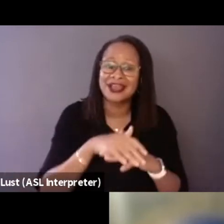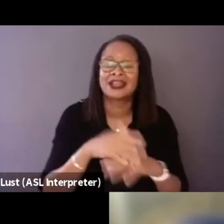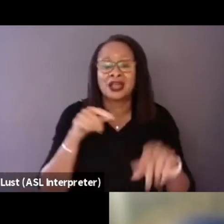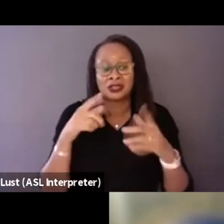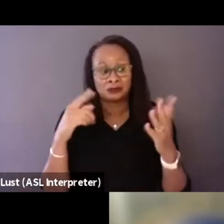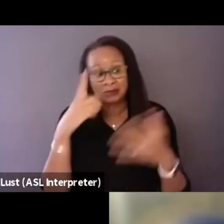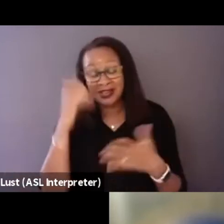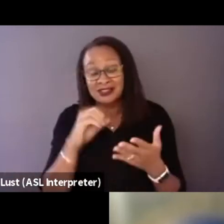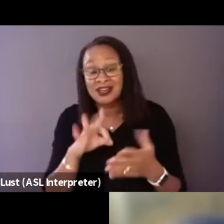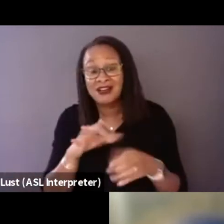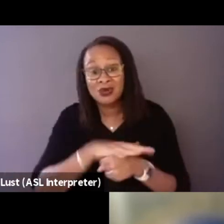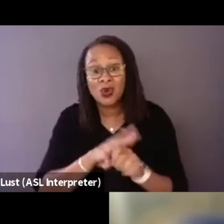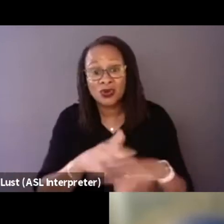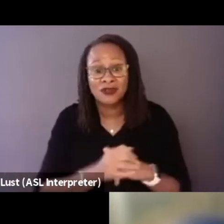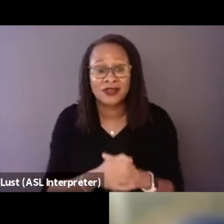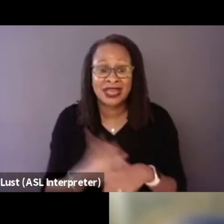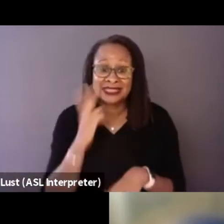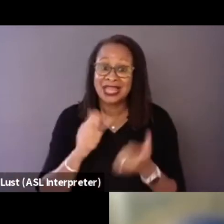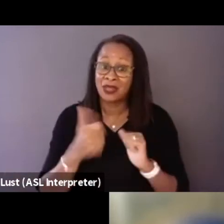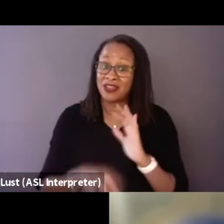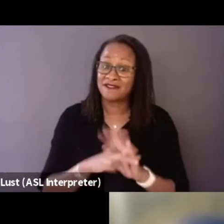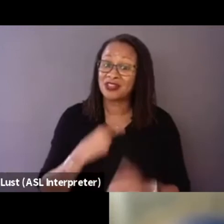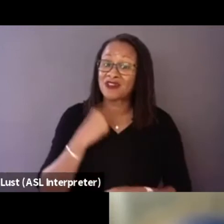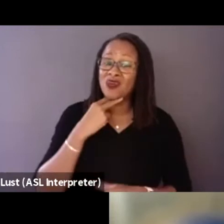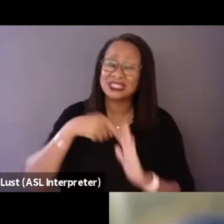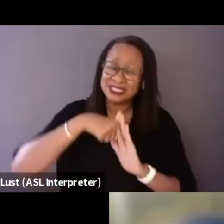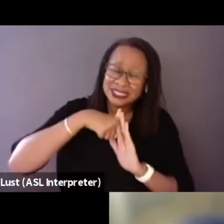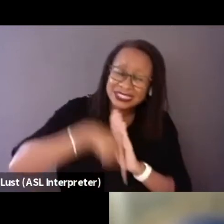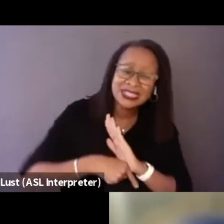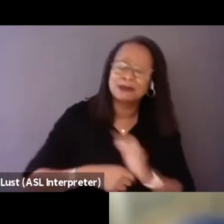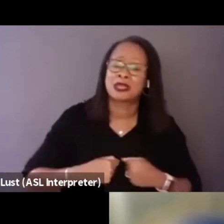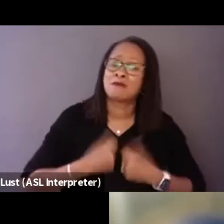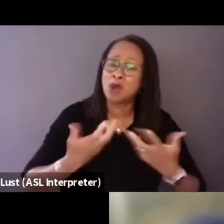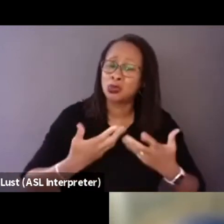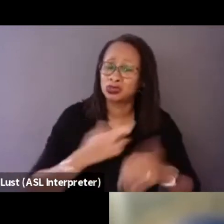in the wake of that is a deeply emotional revelation. And for us, we certainly didn't...